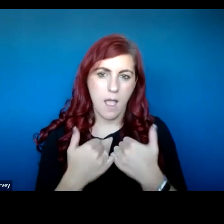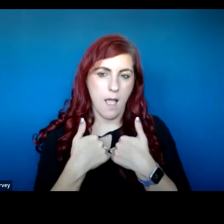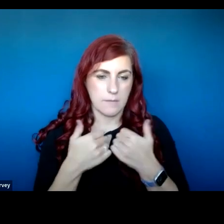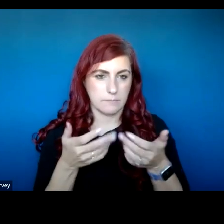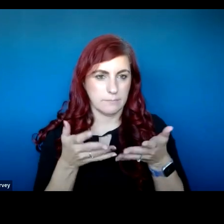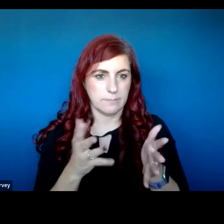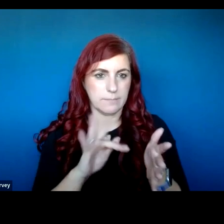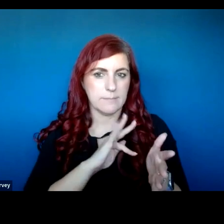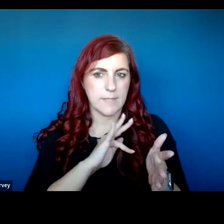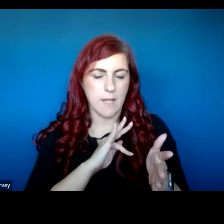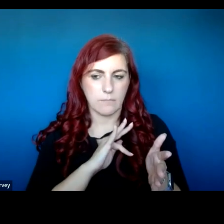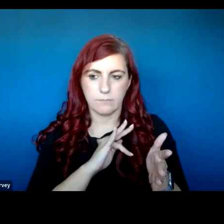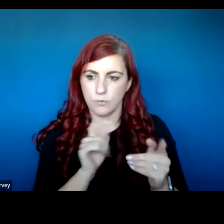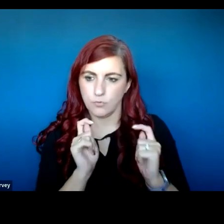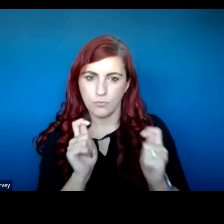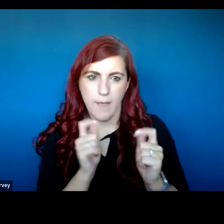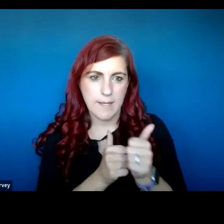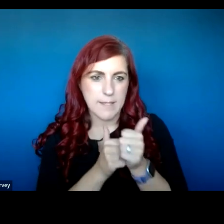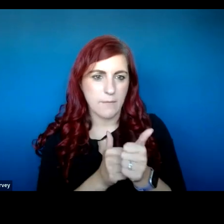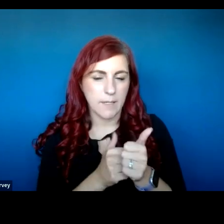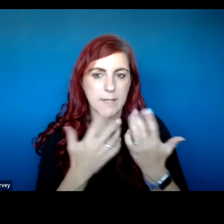a trained advocate for three years now.